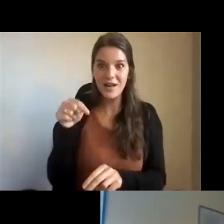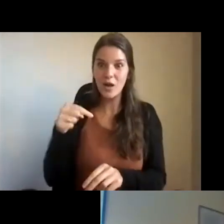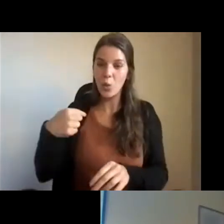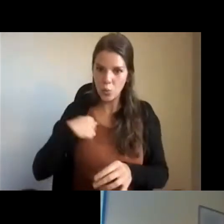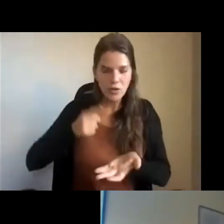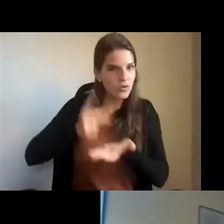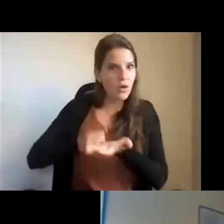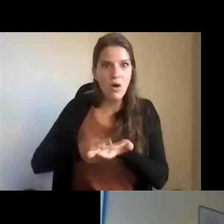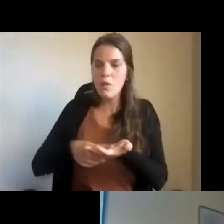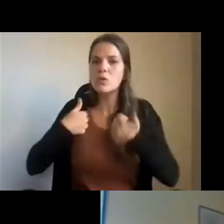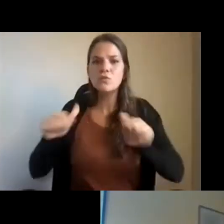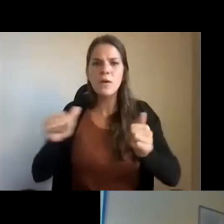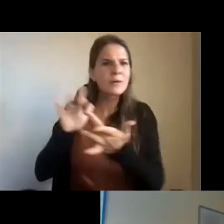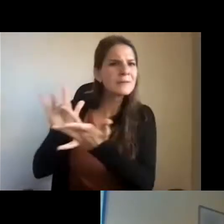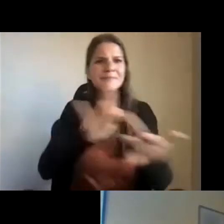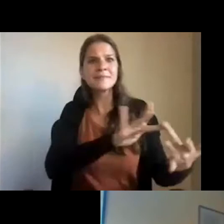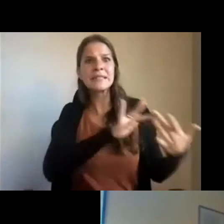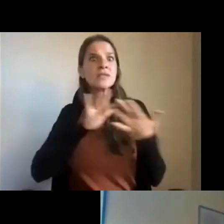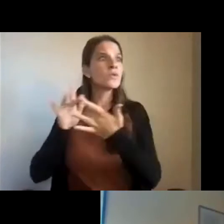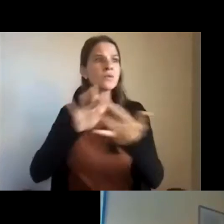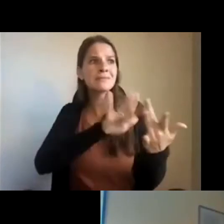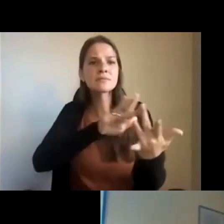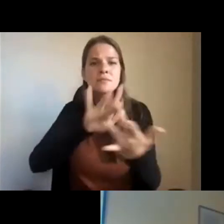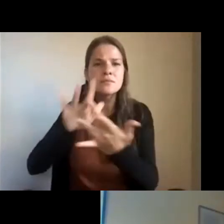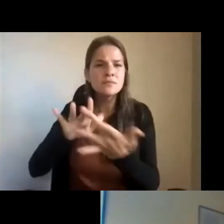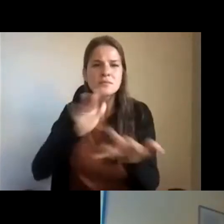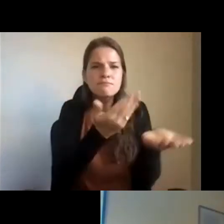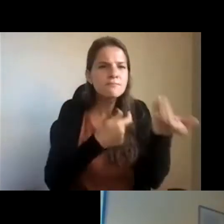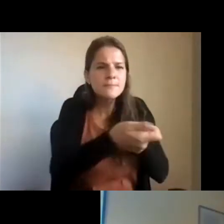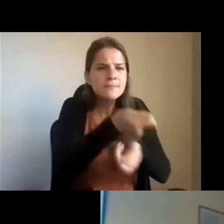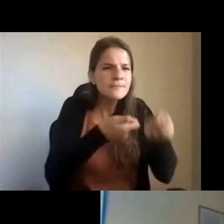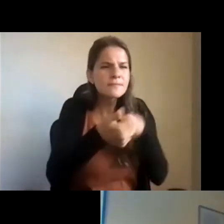to reach out to as many of you as possible. To understand what the barriers are for you,